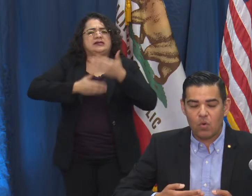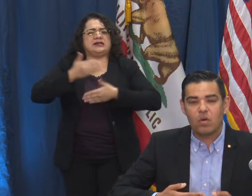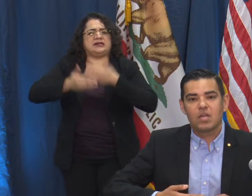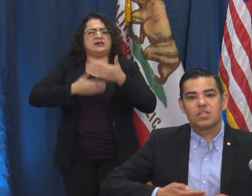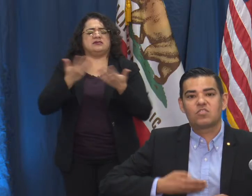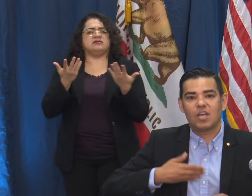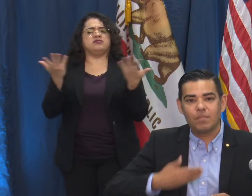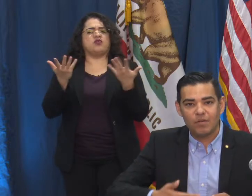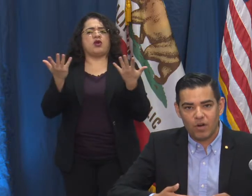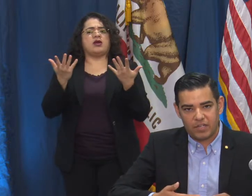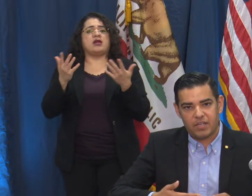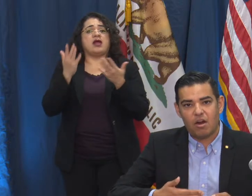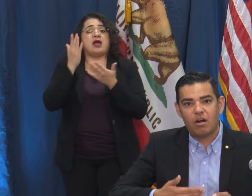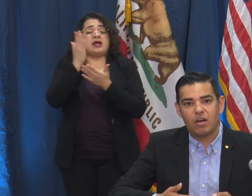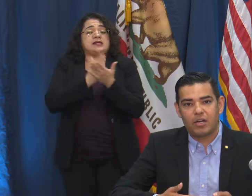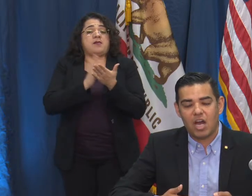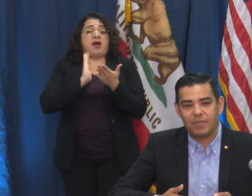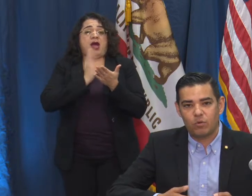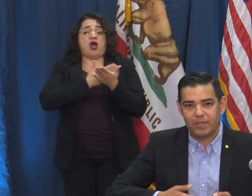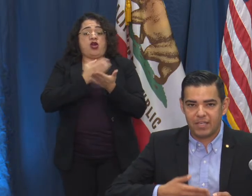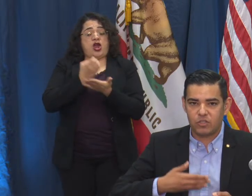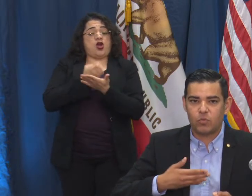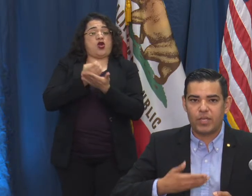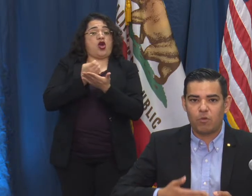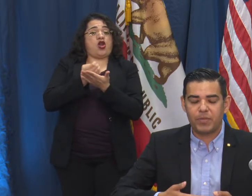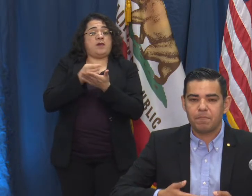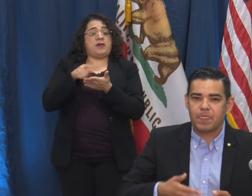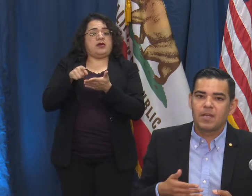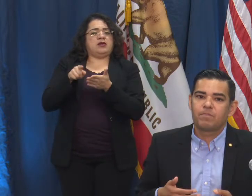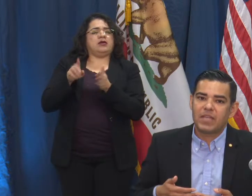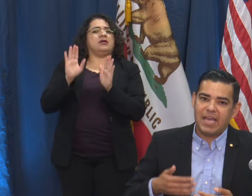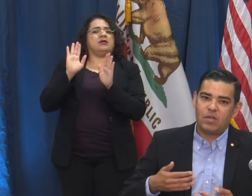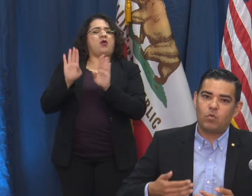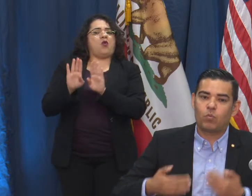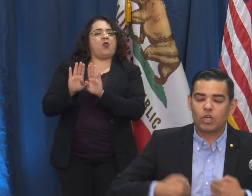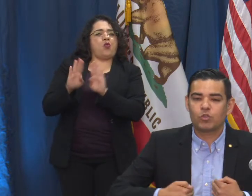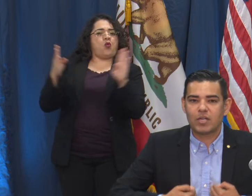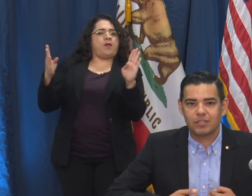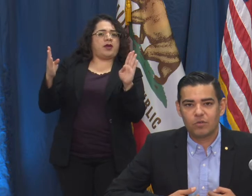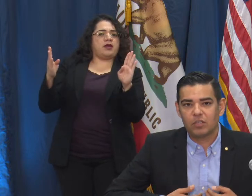some of our economy will begin to reopen and what we're trying to do in